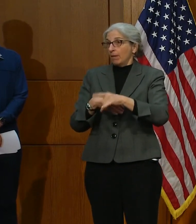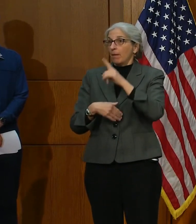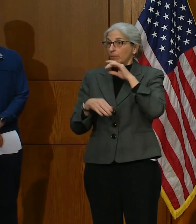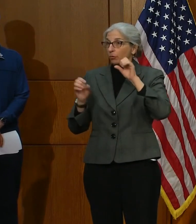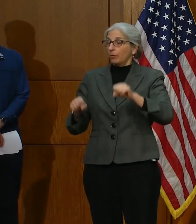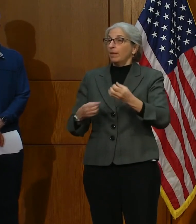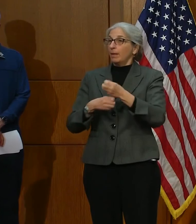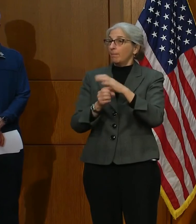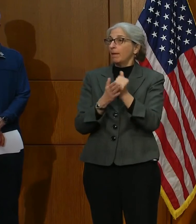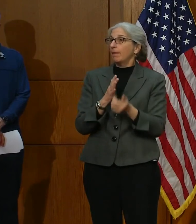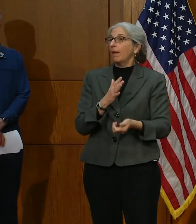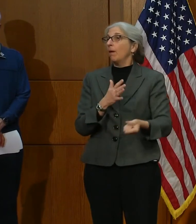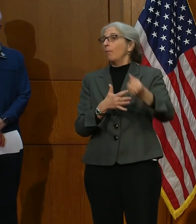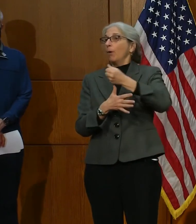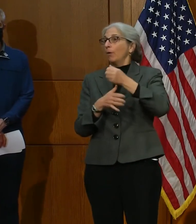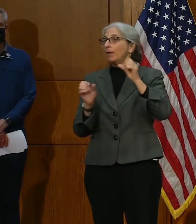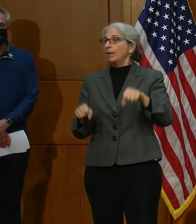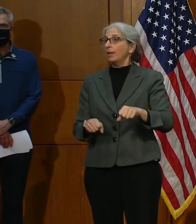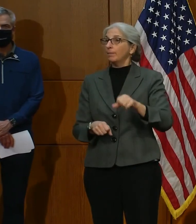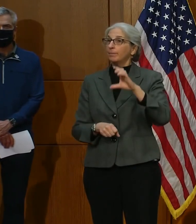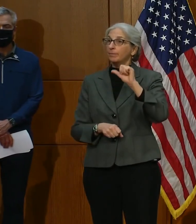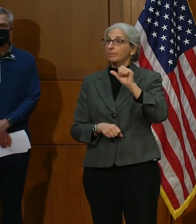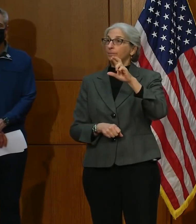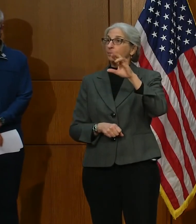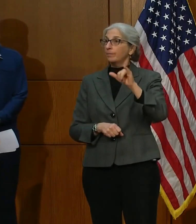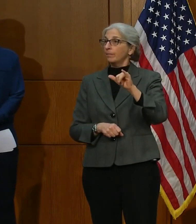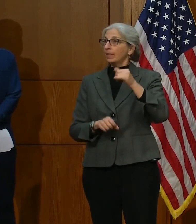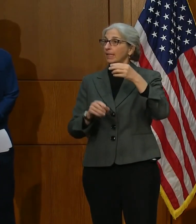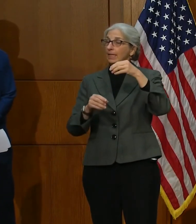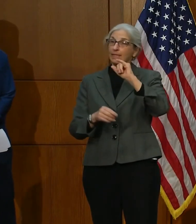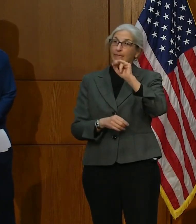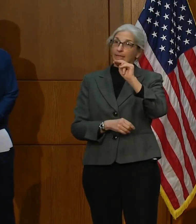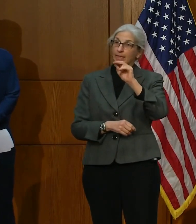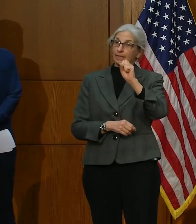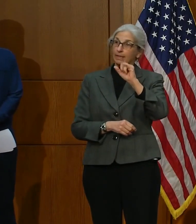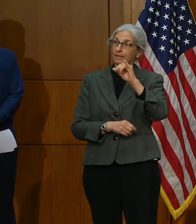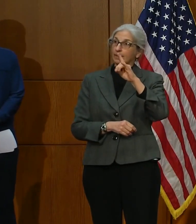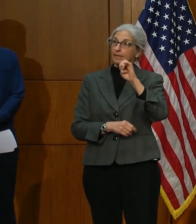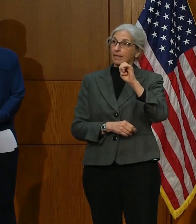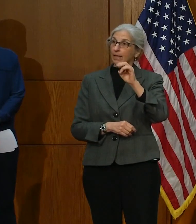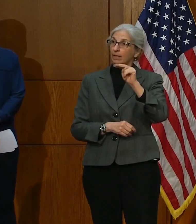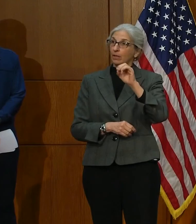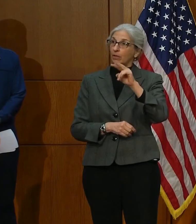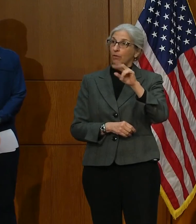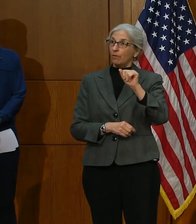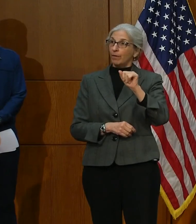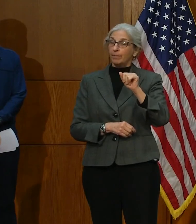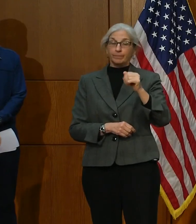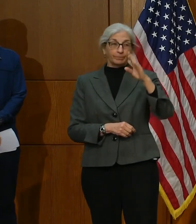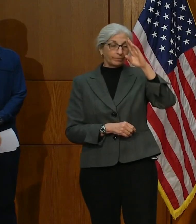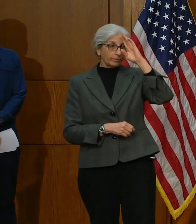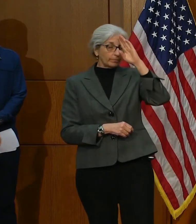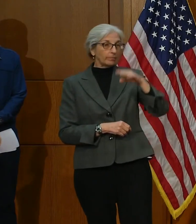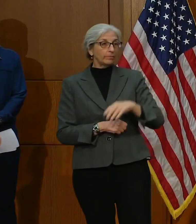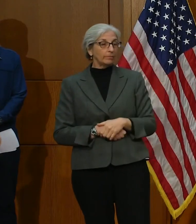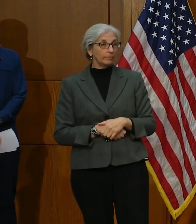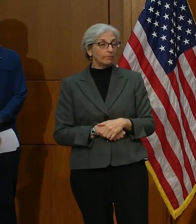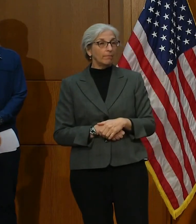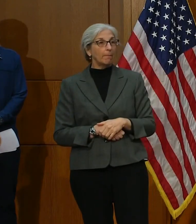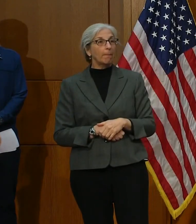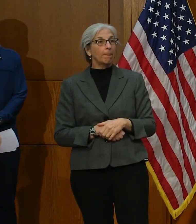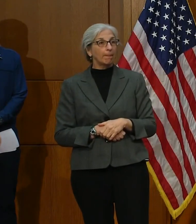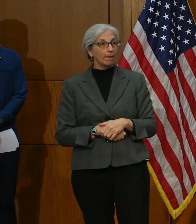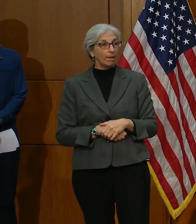MAKE THAT A PRIORITY. VERY FEW